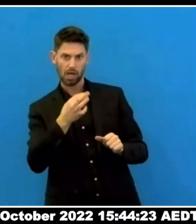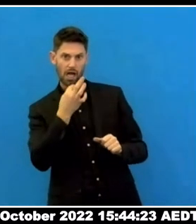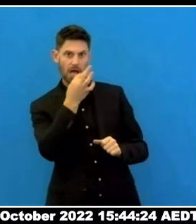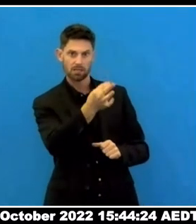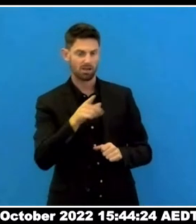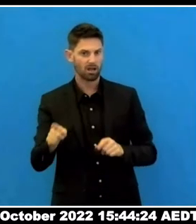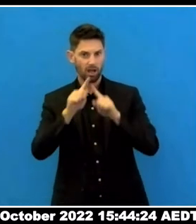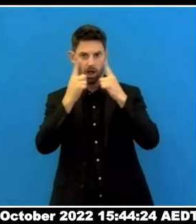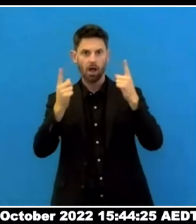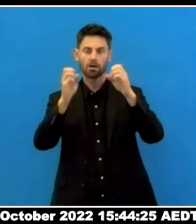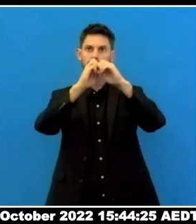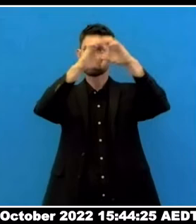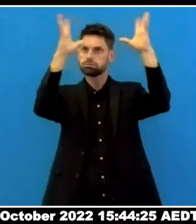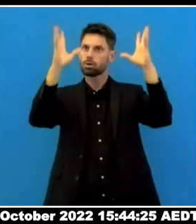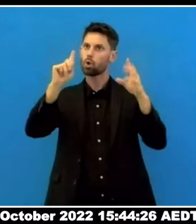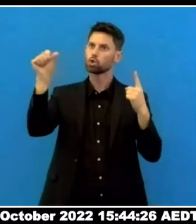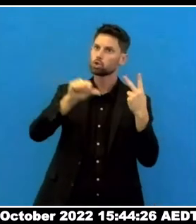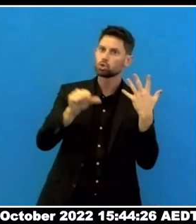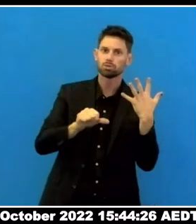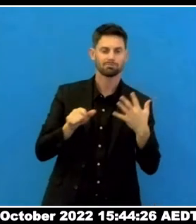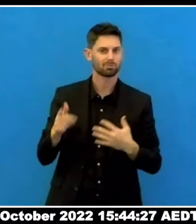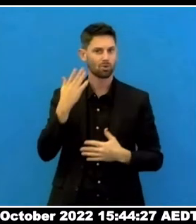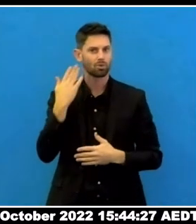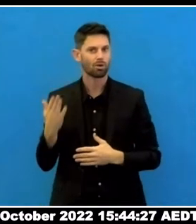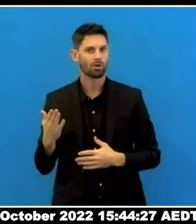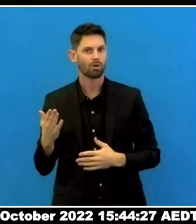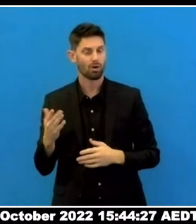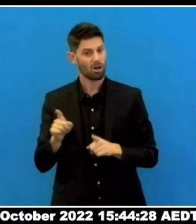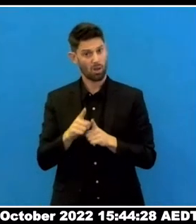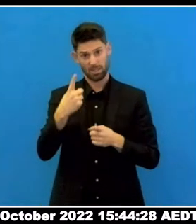But I know someone that she she's disabled,